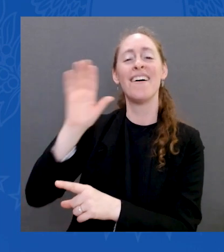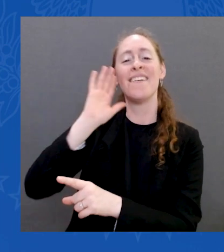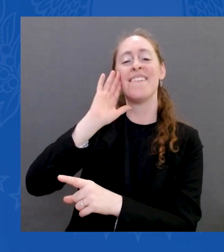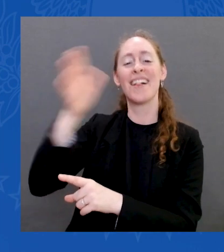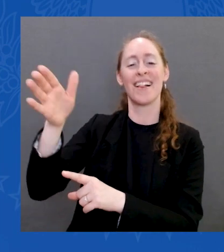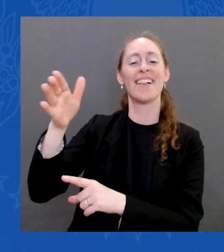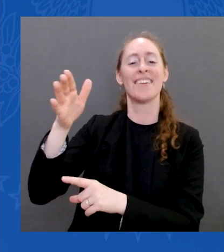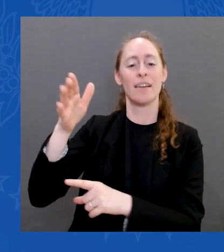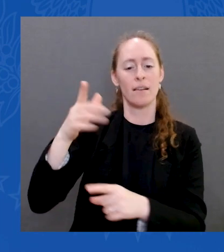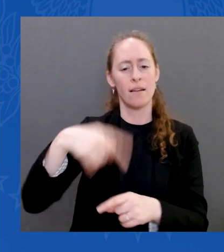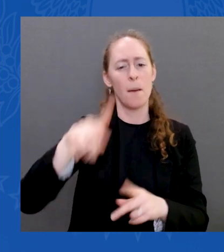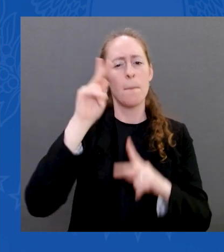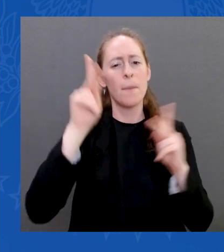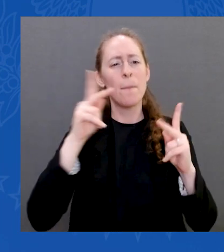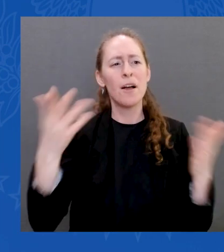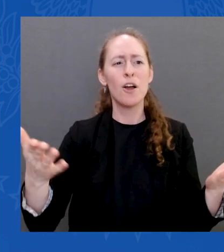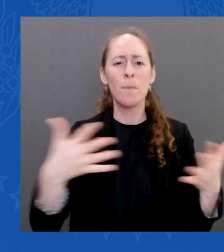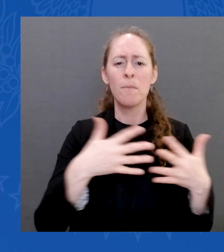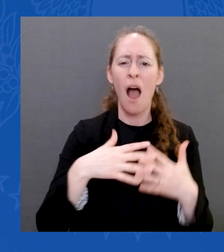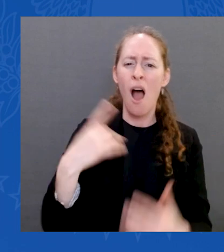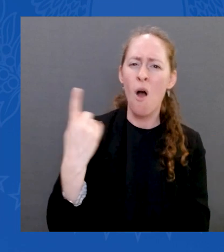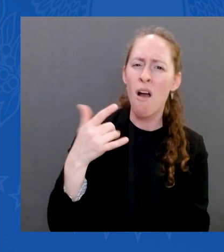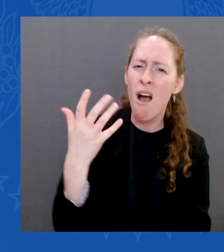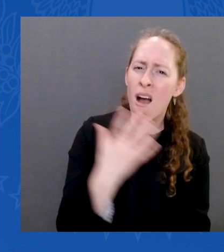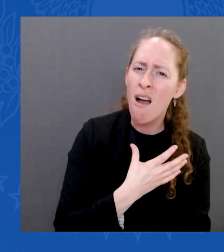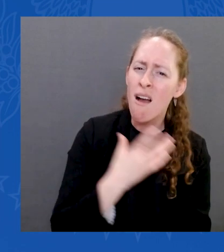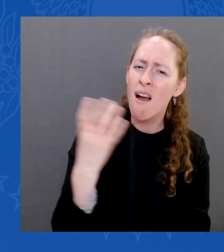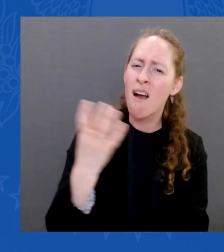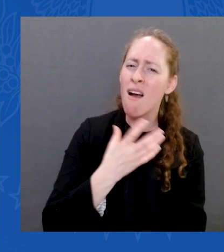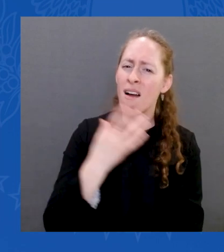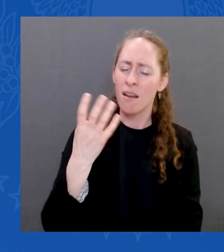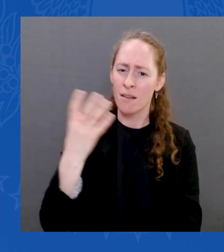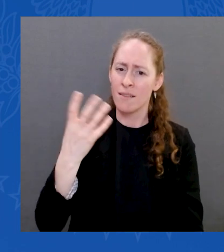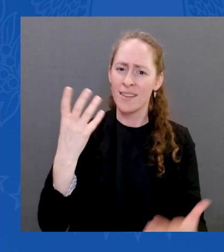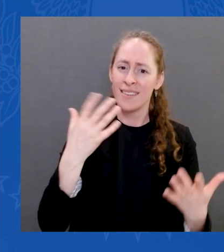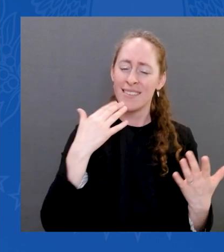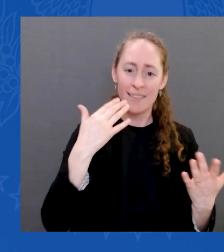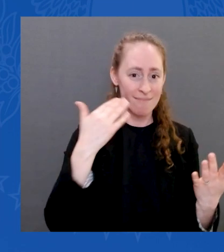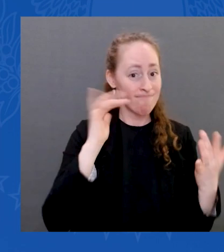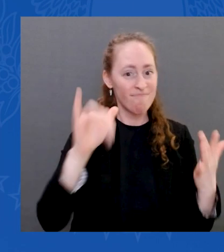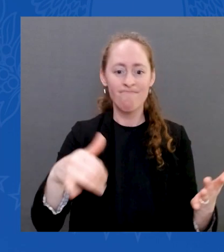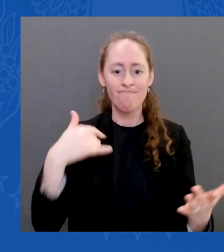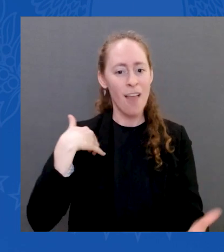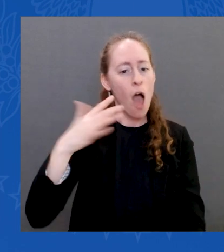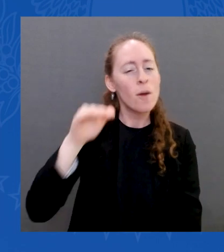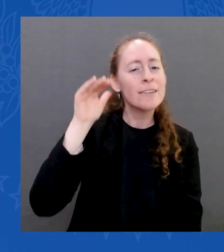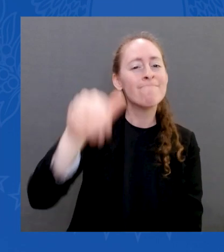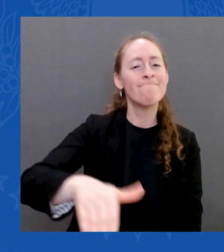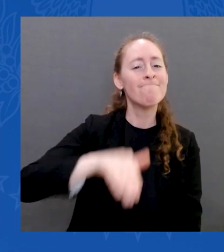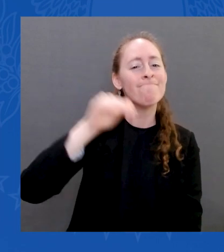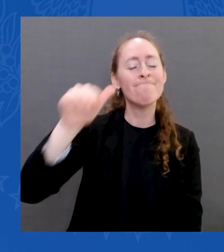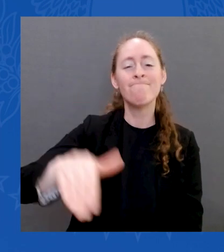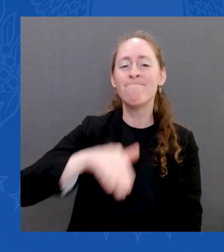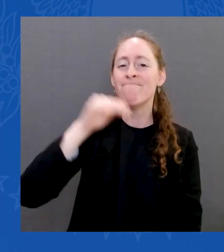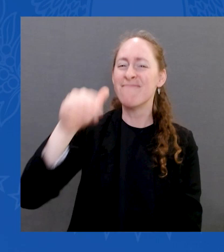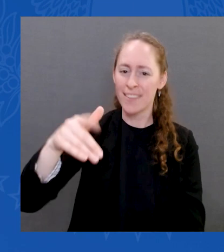And they understand what you've been saying for years. That you are professionals -- all of you. All of you have a responsibility